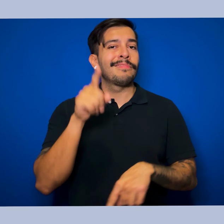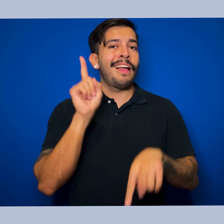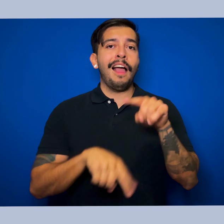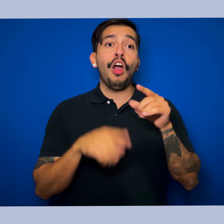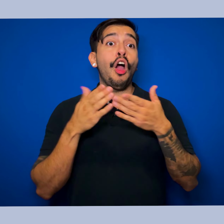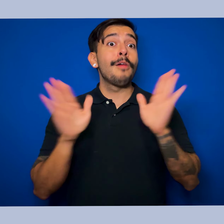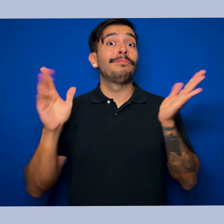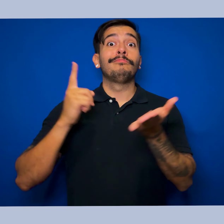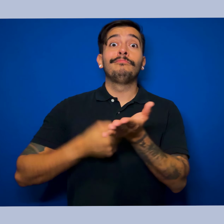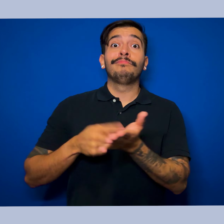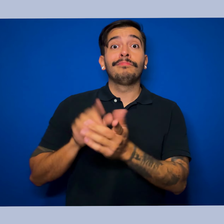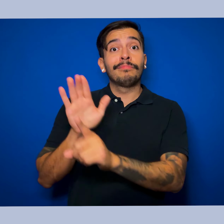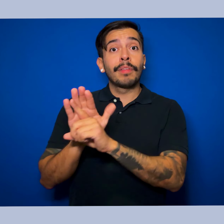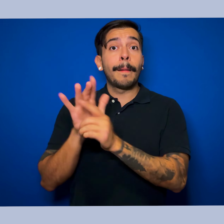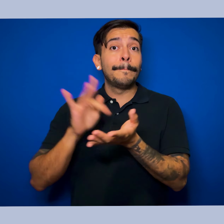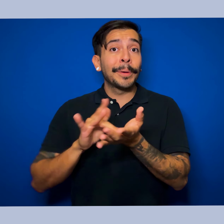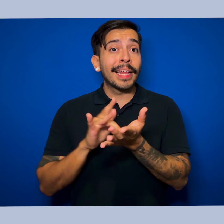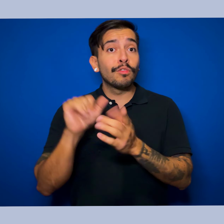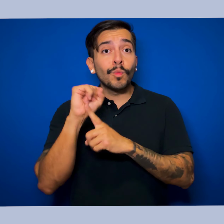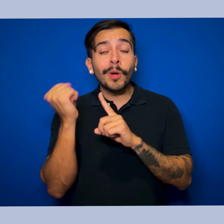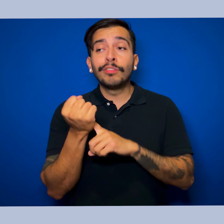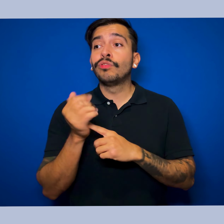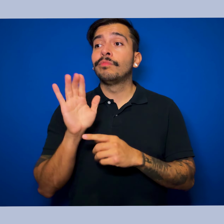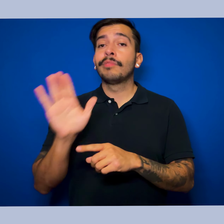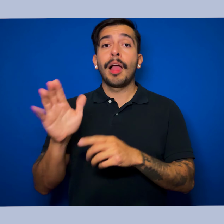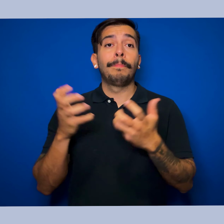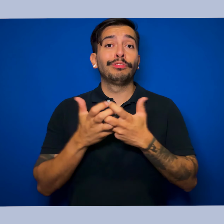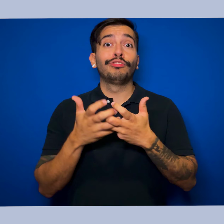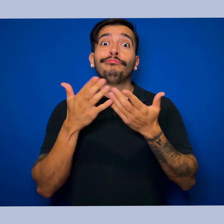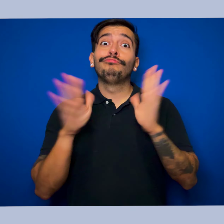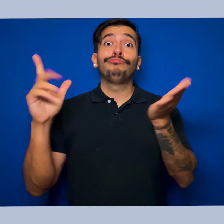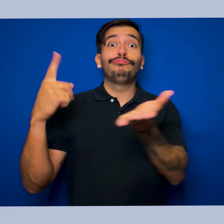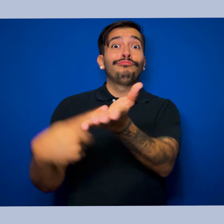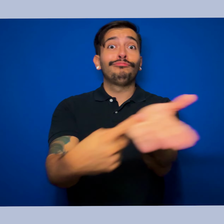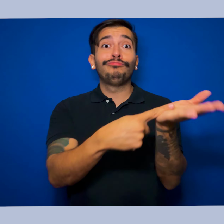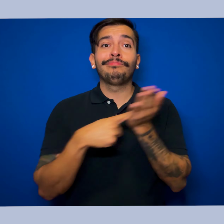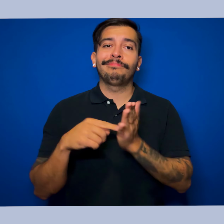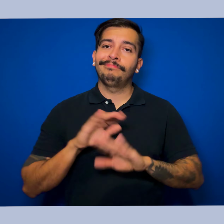you still can't talk openly about their medical condition or their accommodations.